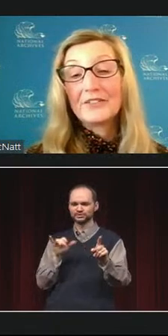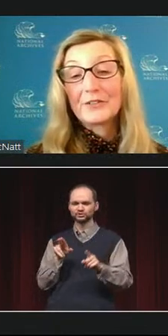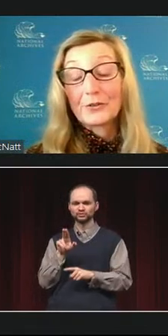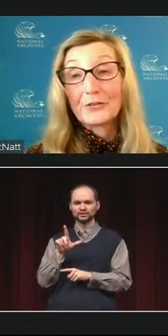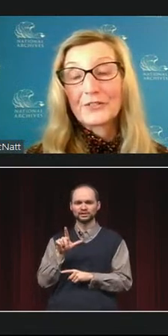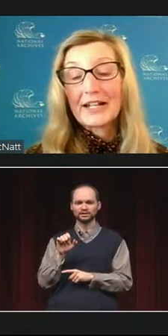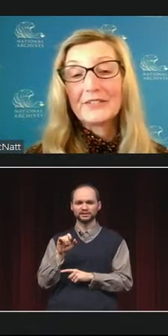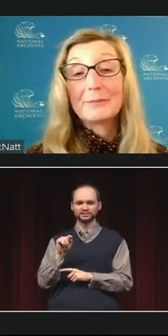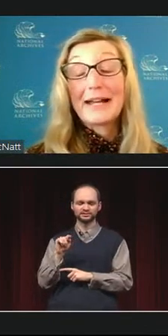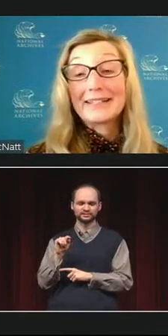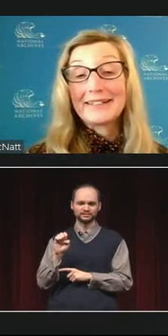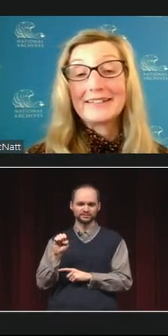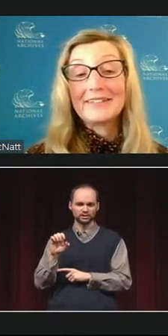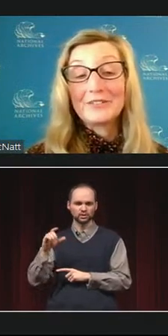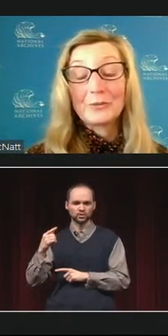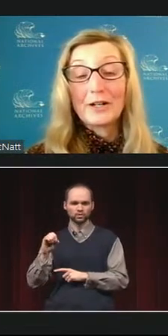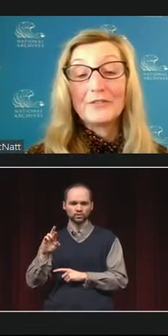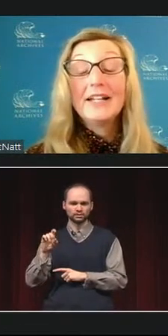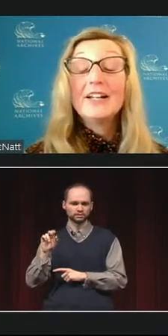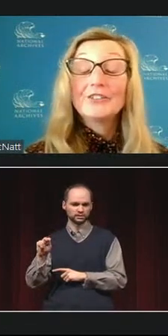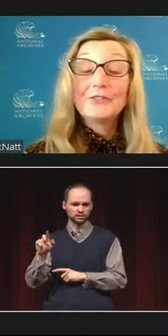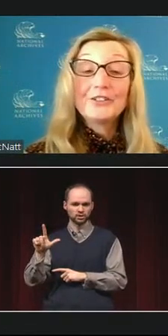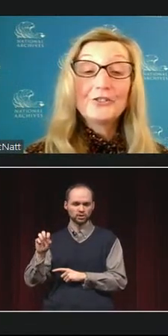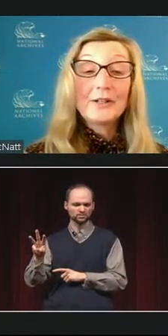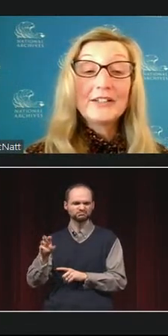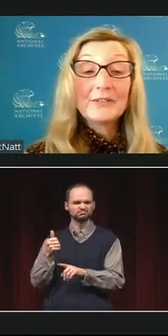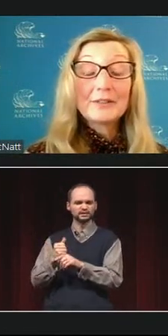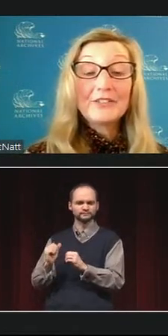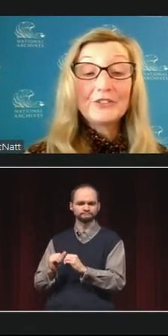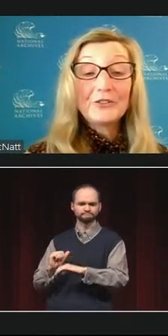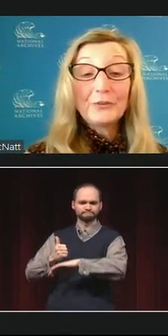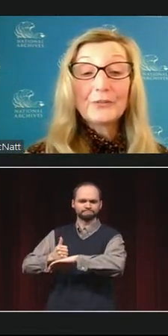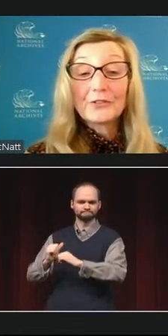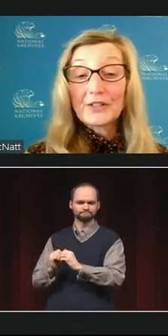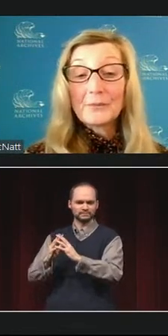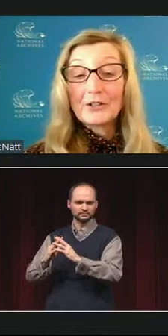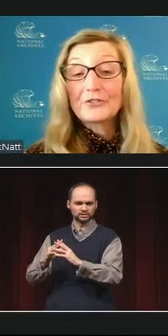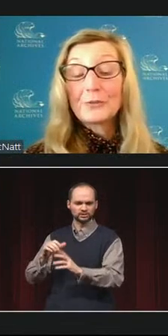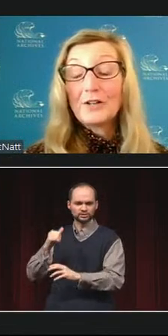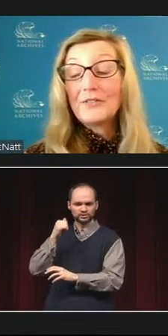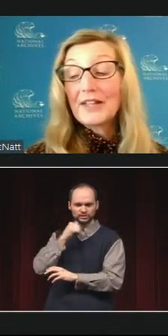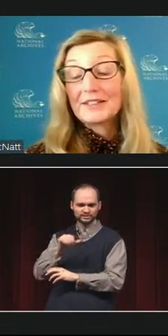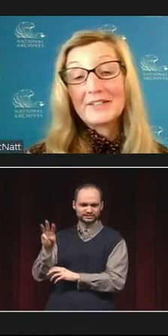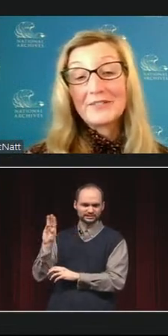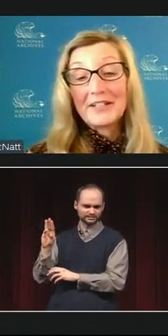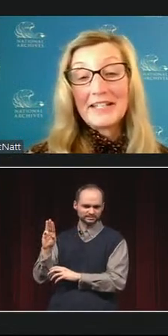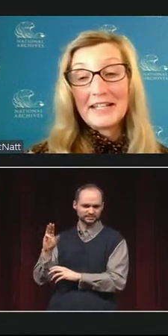girl scouts back in 1912. If you can join us, please do, Thursday March 12th at 11:00 a.m.